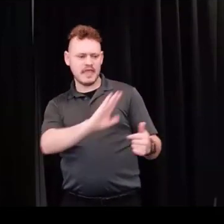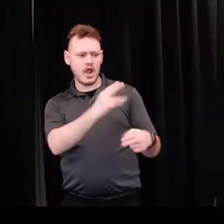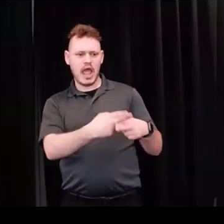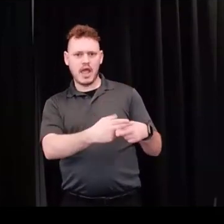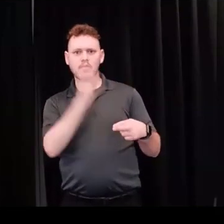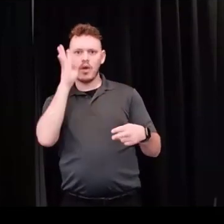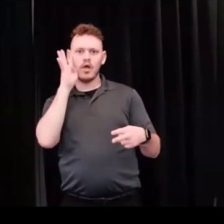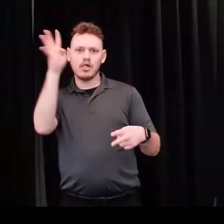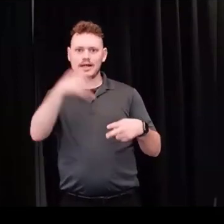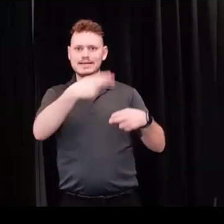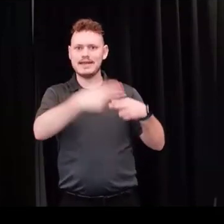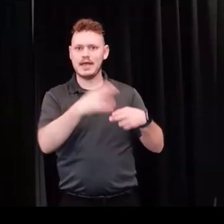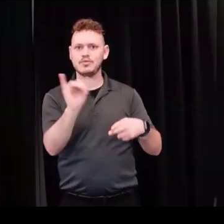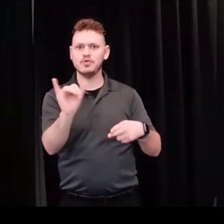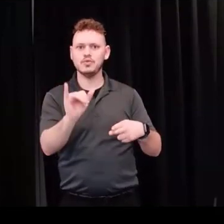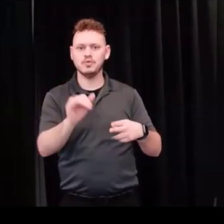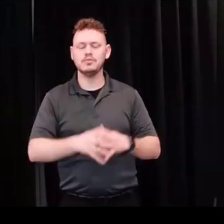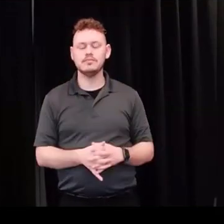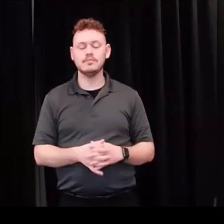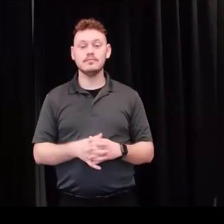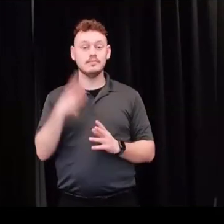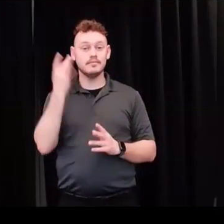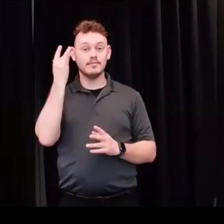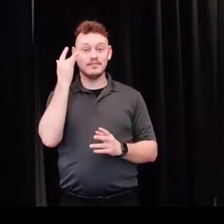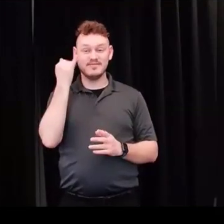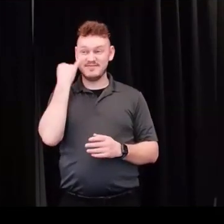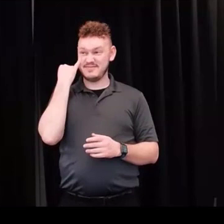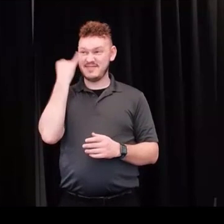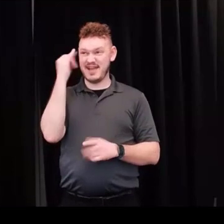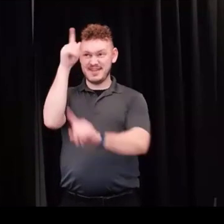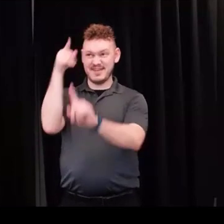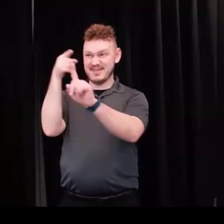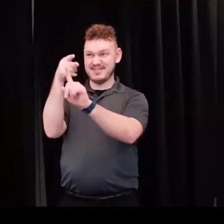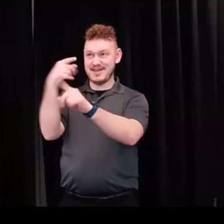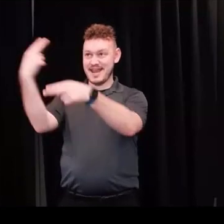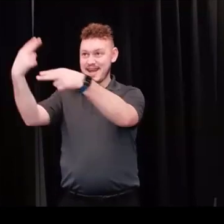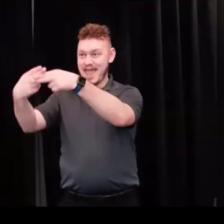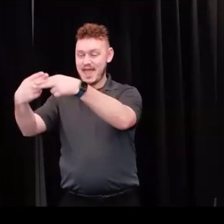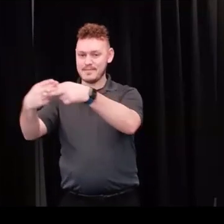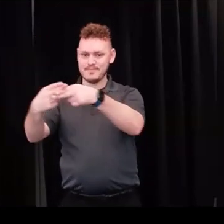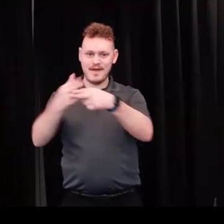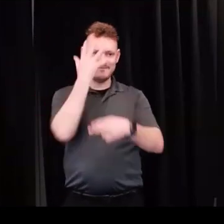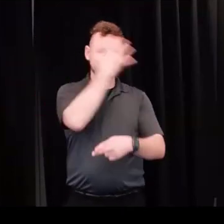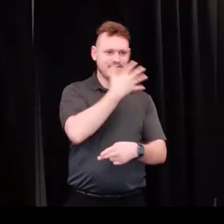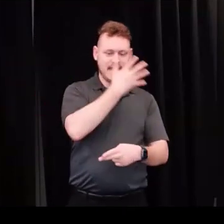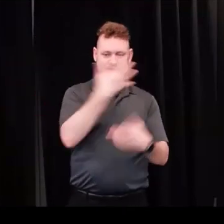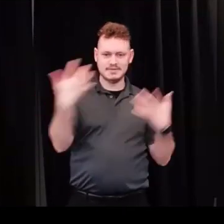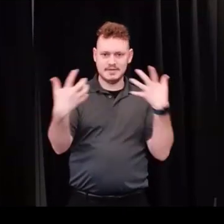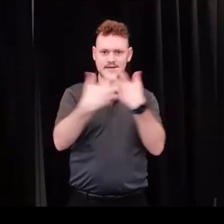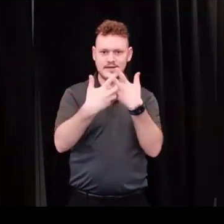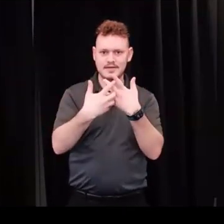we've said, the idea is to put a face to a name and humanize the person on the other side of the